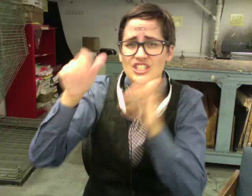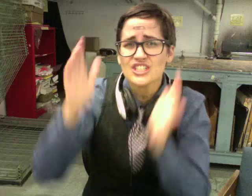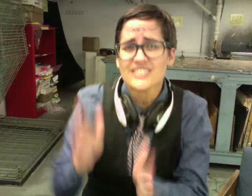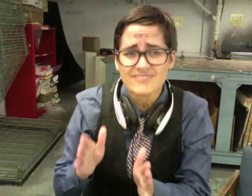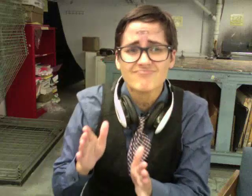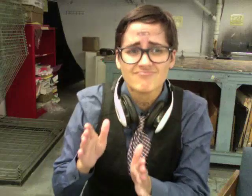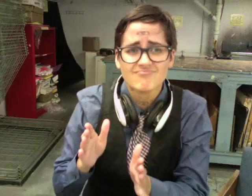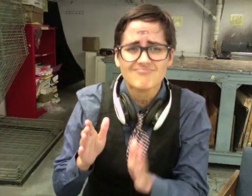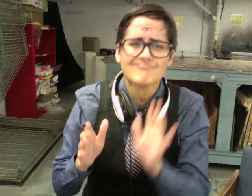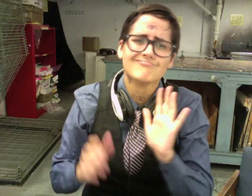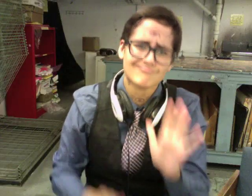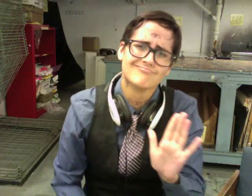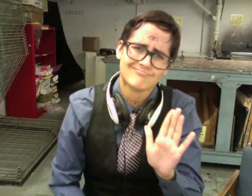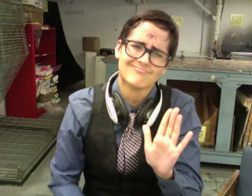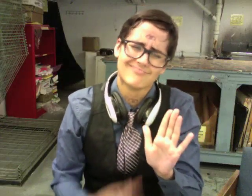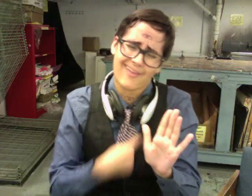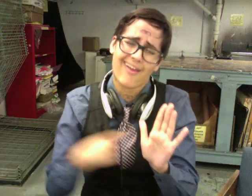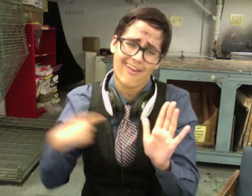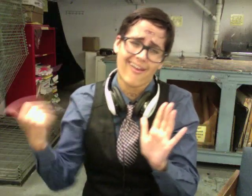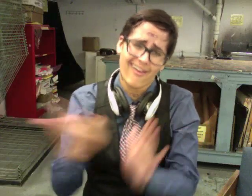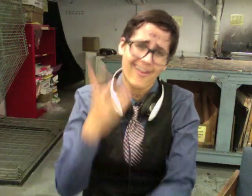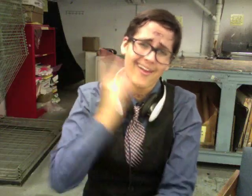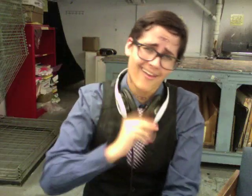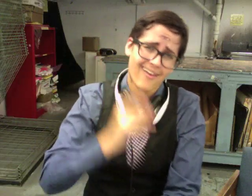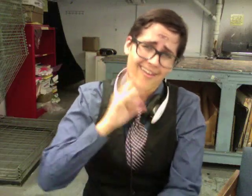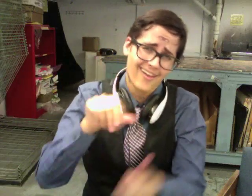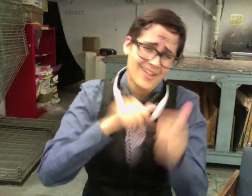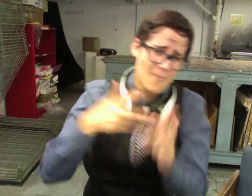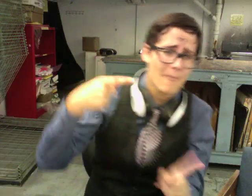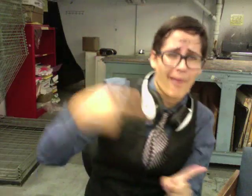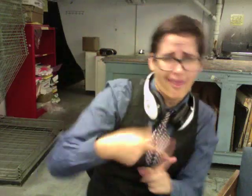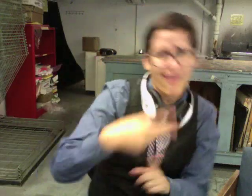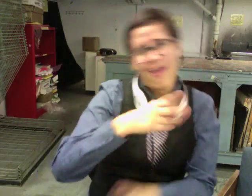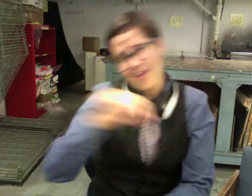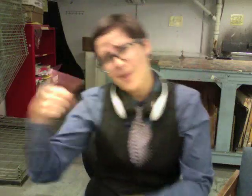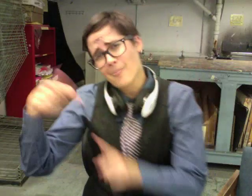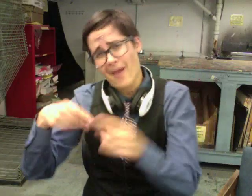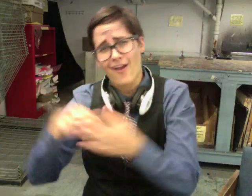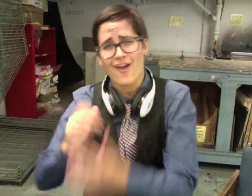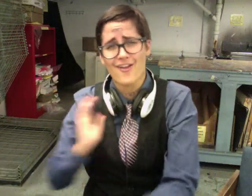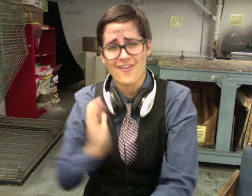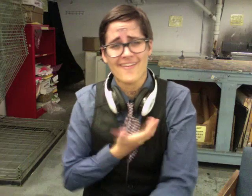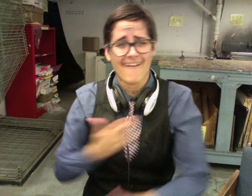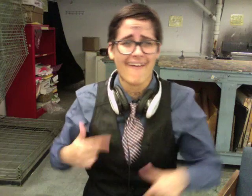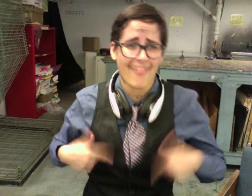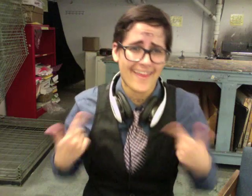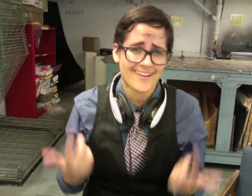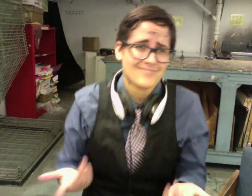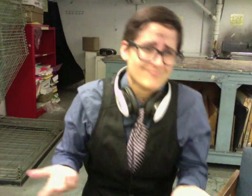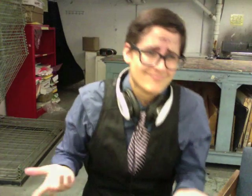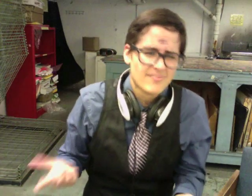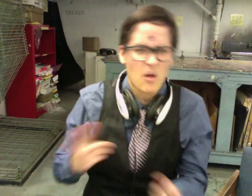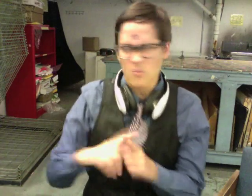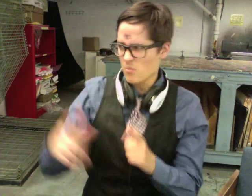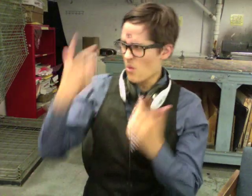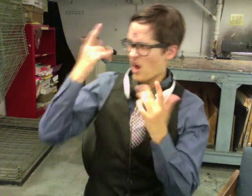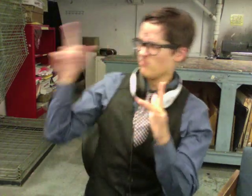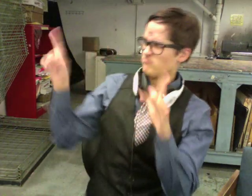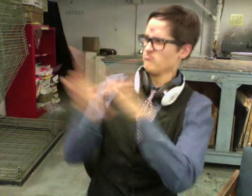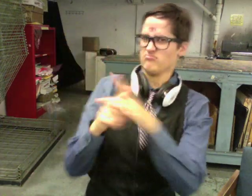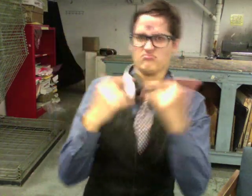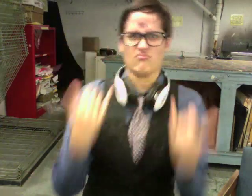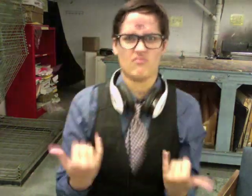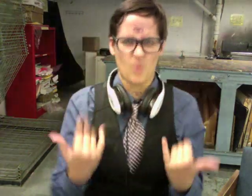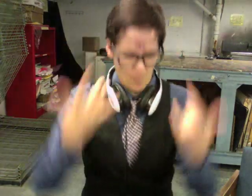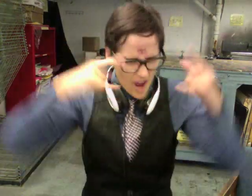Well. We have all been scientists at one point or another in our lives. But why now? Why here?